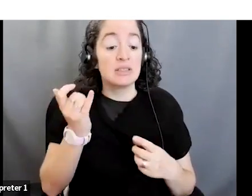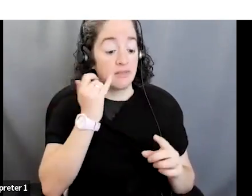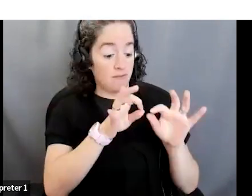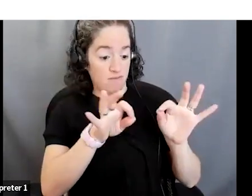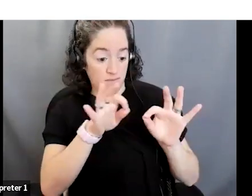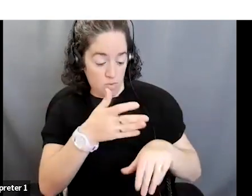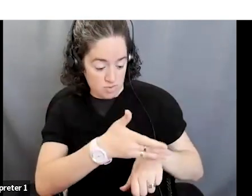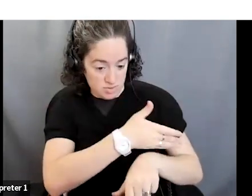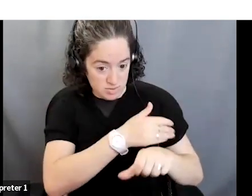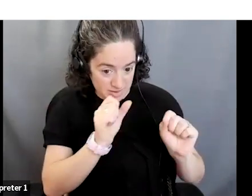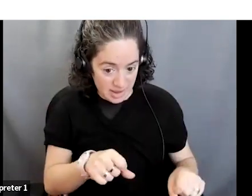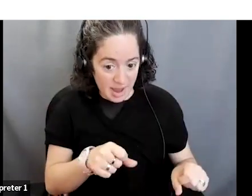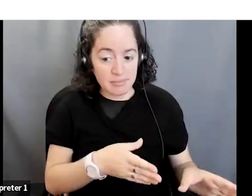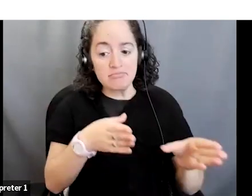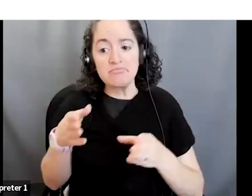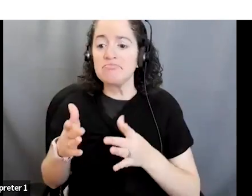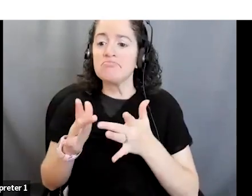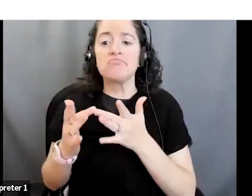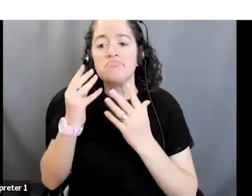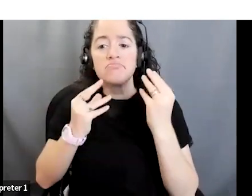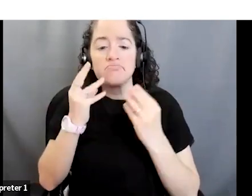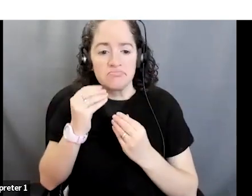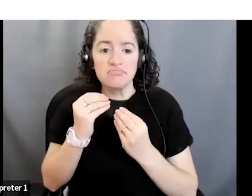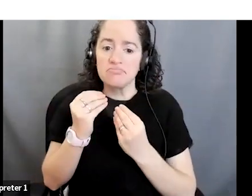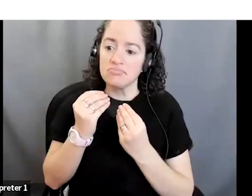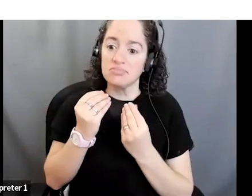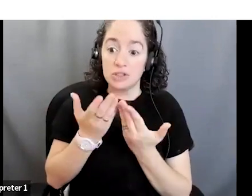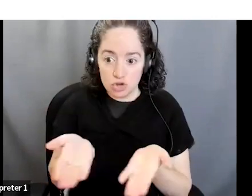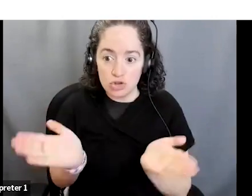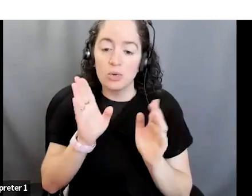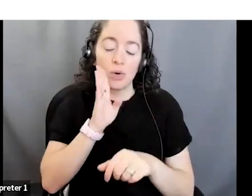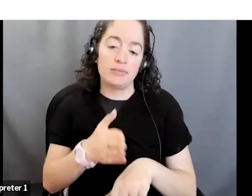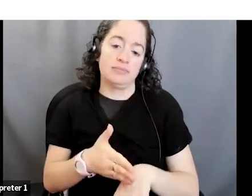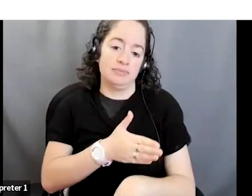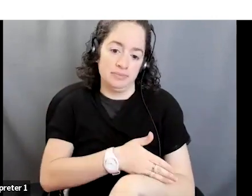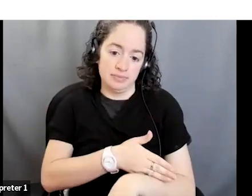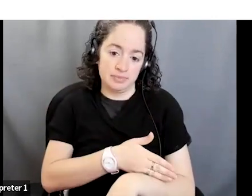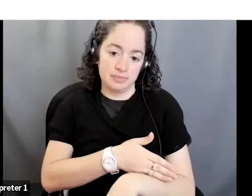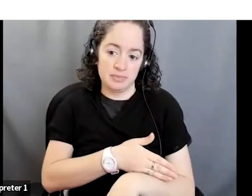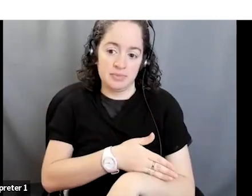for all of the users. We also make websites better for website owners